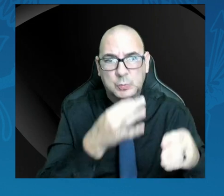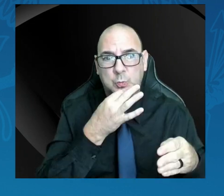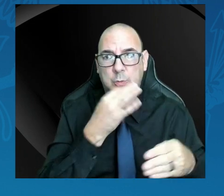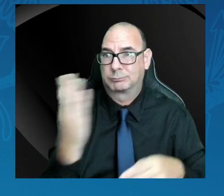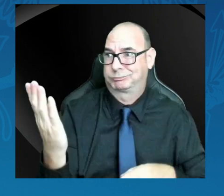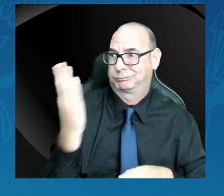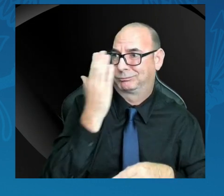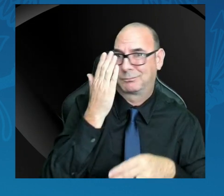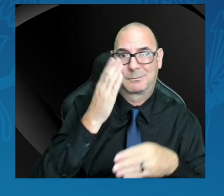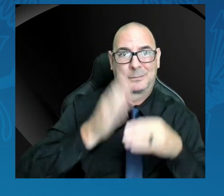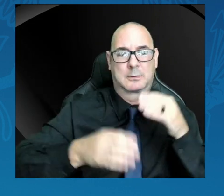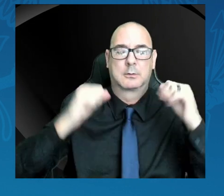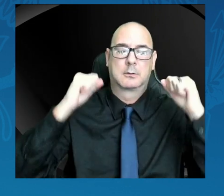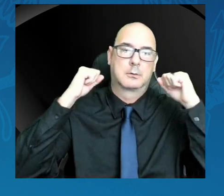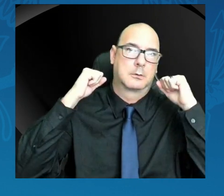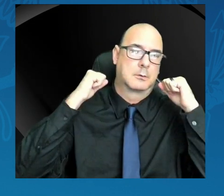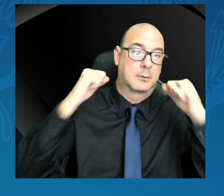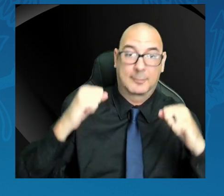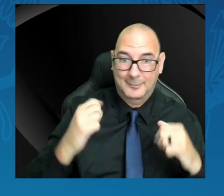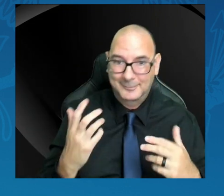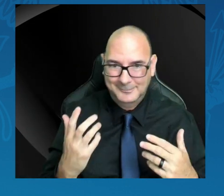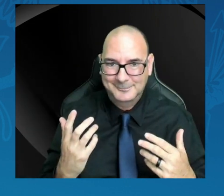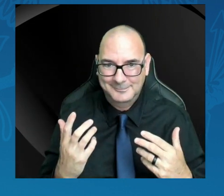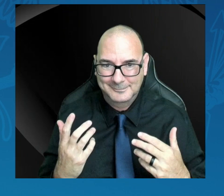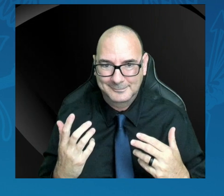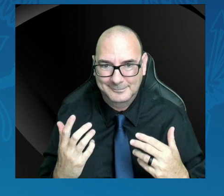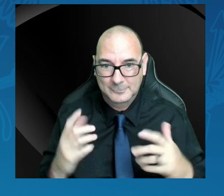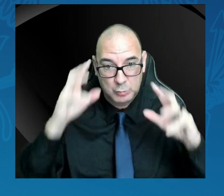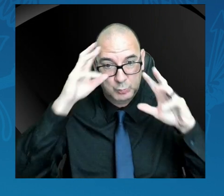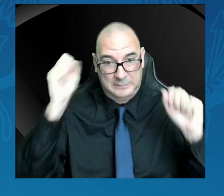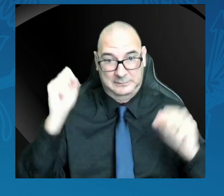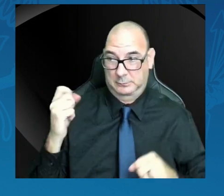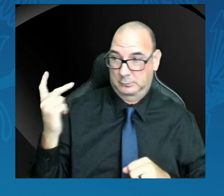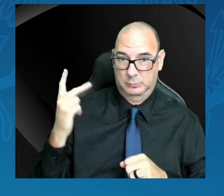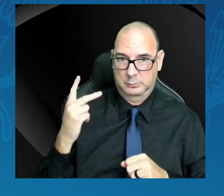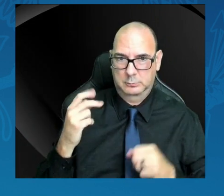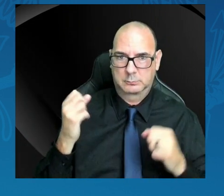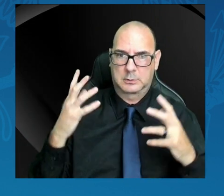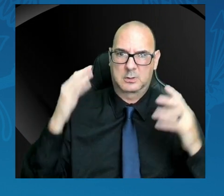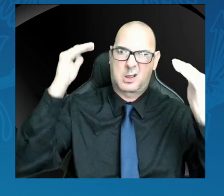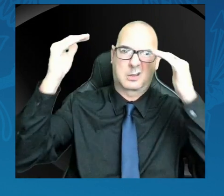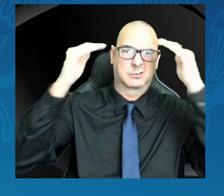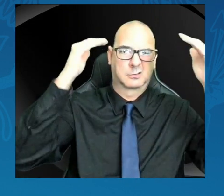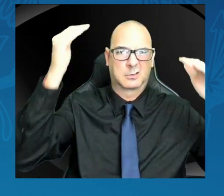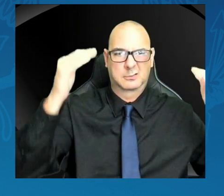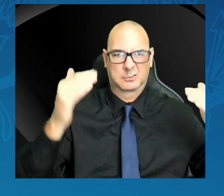So the president and I and many of the adults gathered here, well, we are working hard, all of us together,